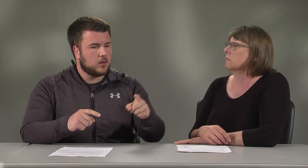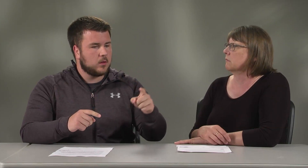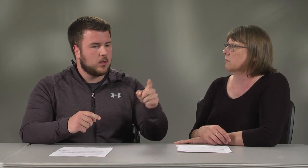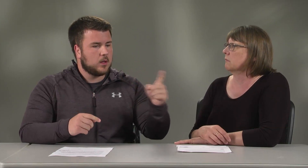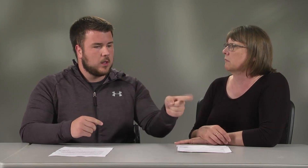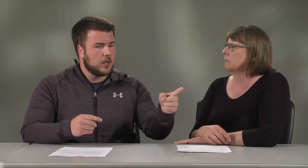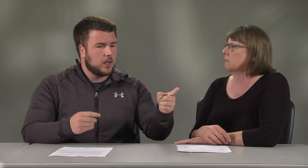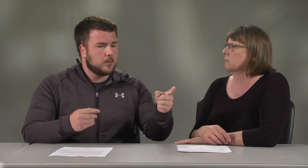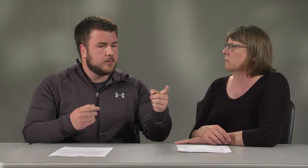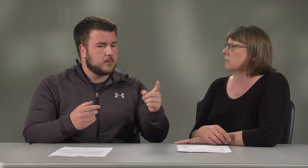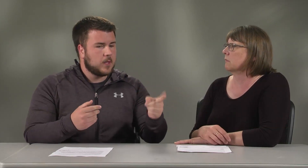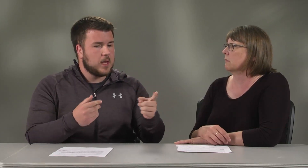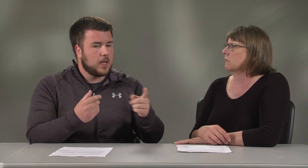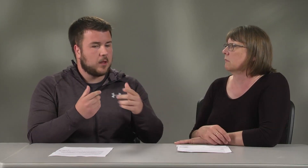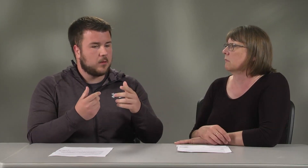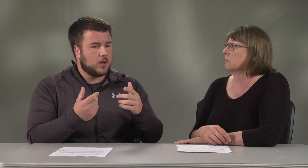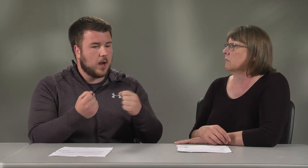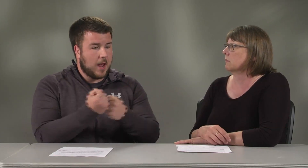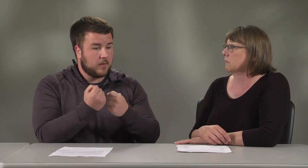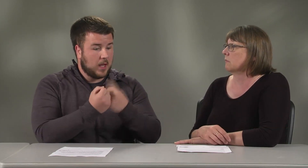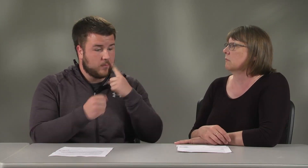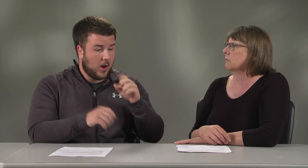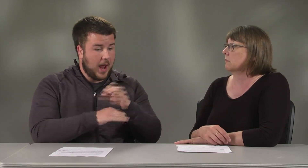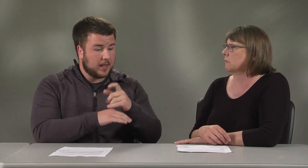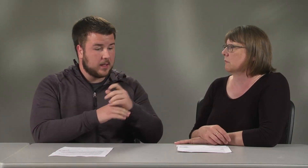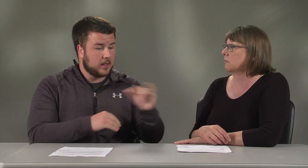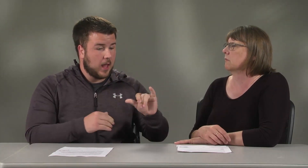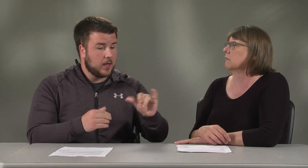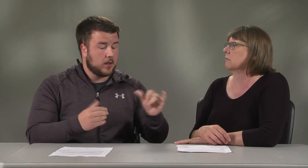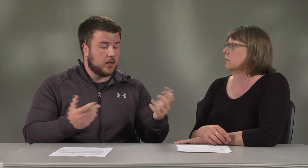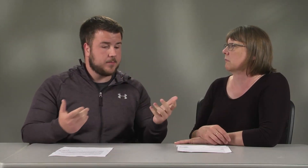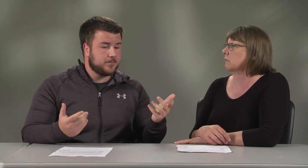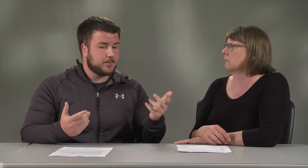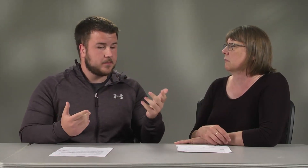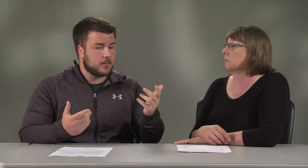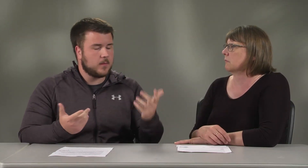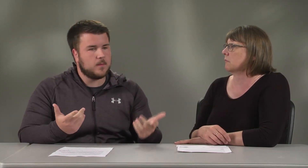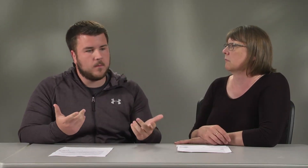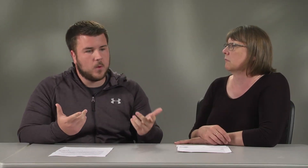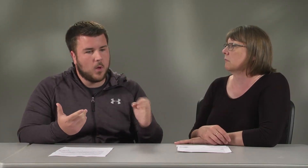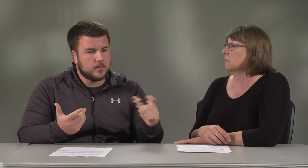and he would help me understand what was going on. He would advocate for me as well.